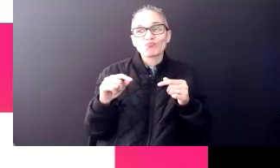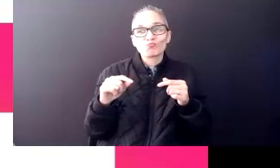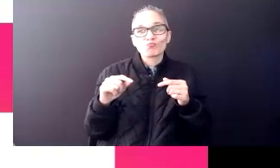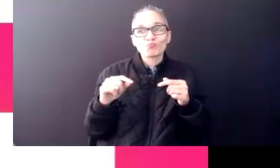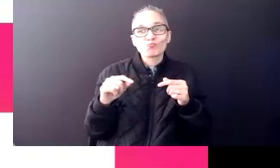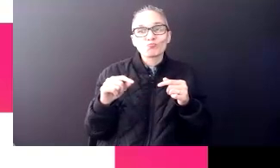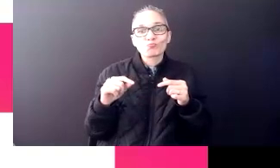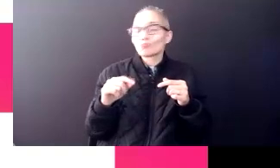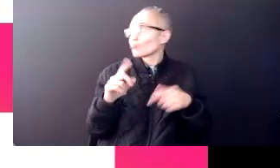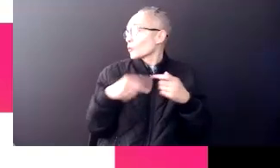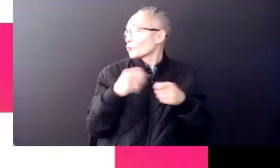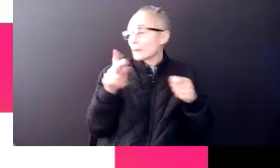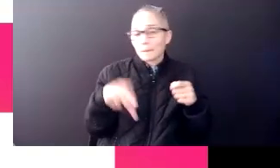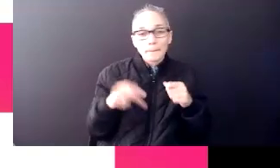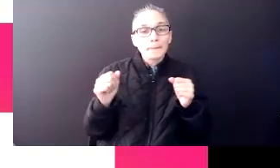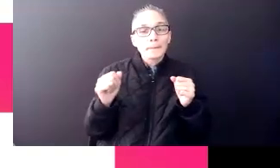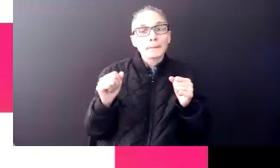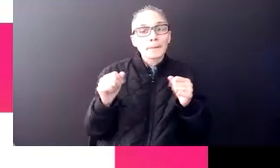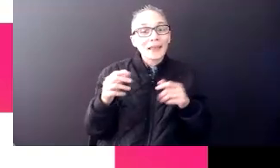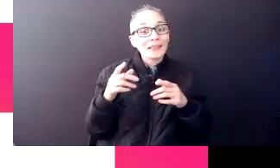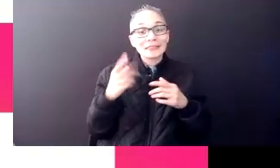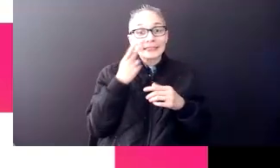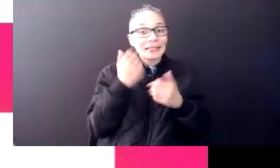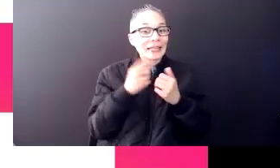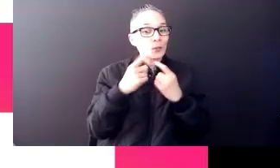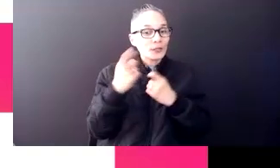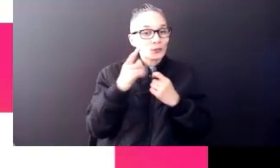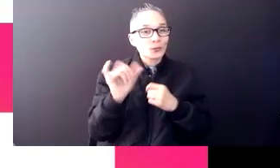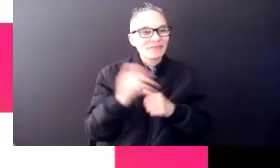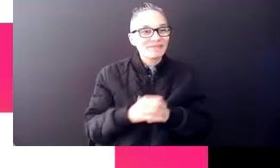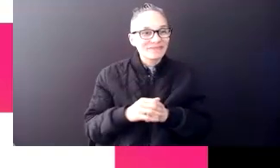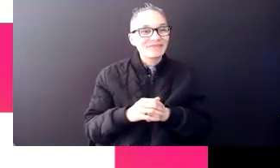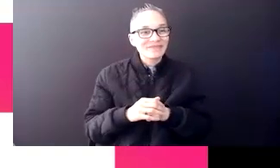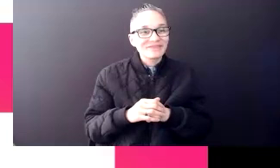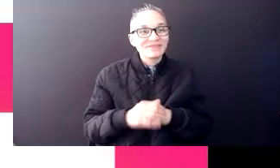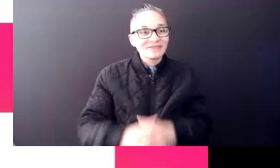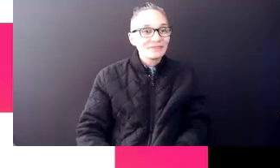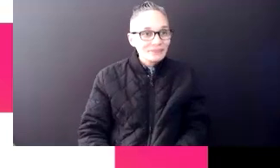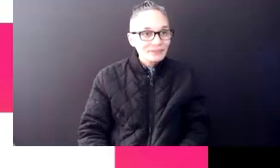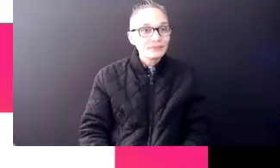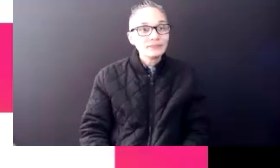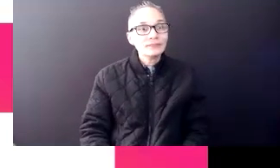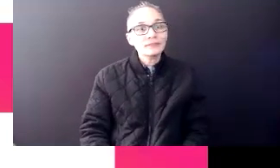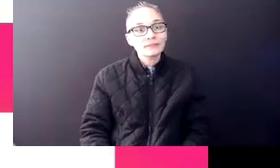And we'll, pick up any, questions that haven't been answered as well. Try our best. How much time?